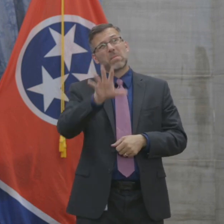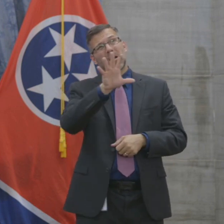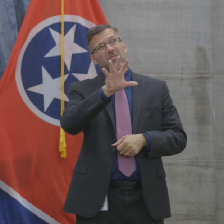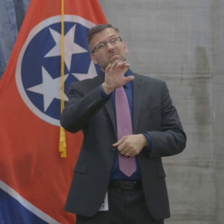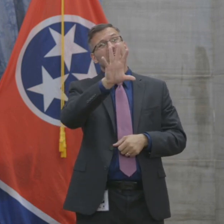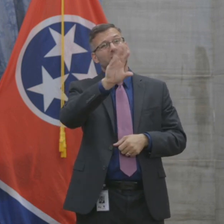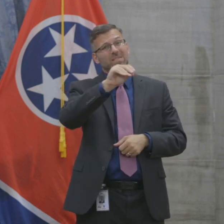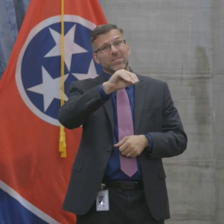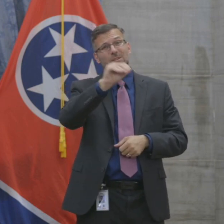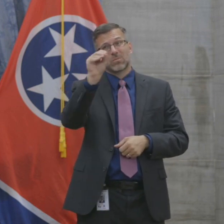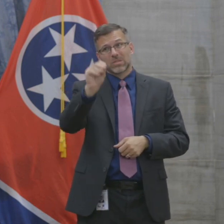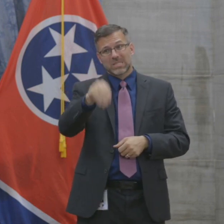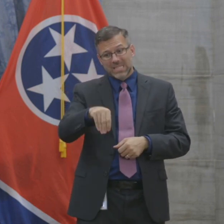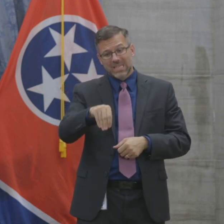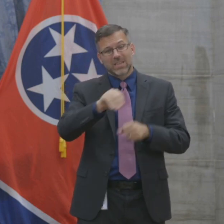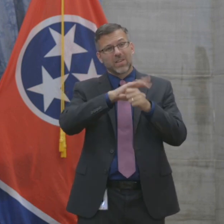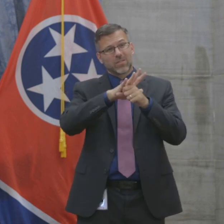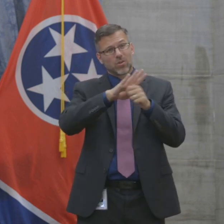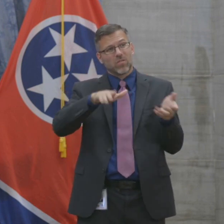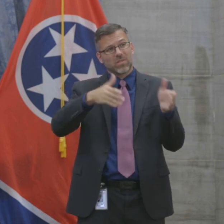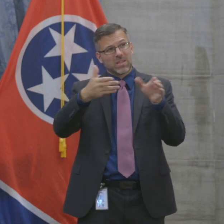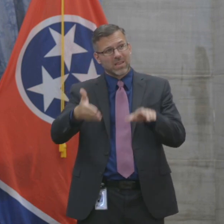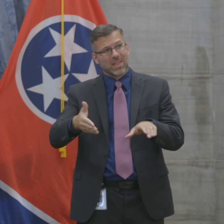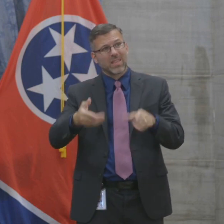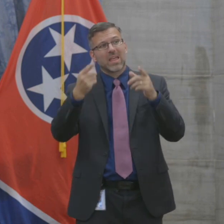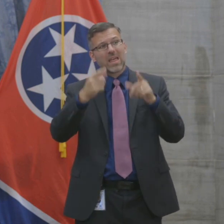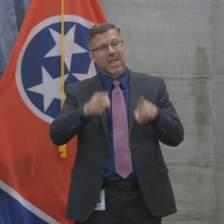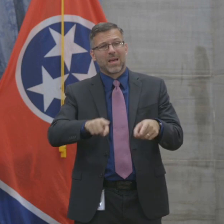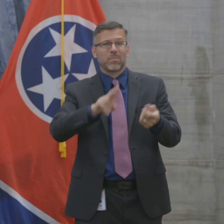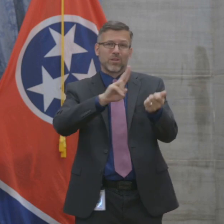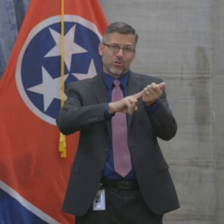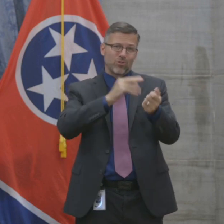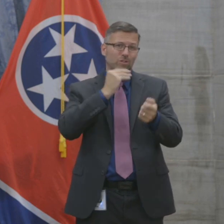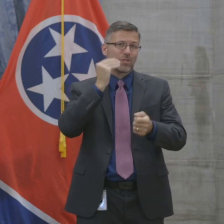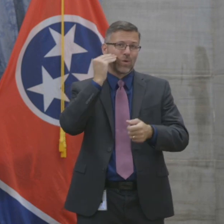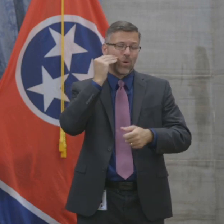some way to test families so they can see their loved ones. Thank you. GOV. LEE: Thank you. You know